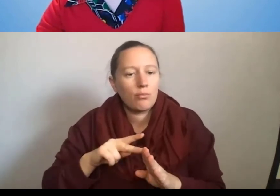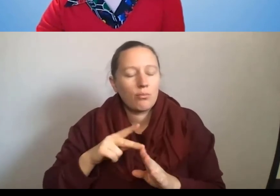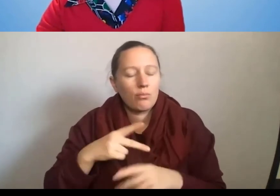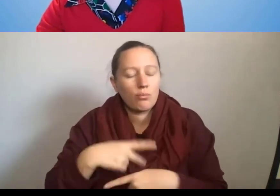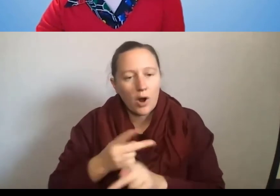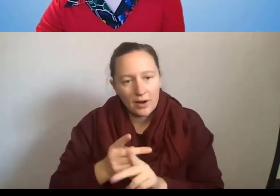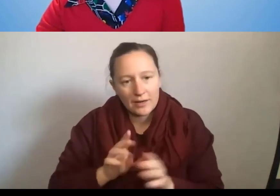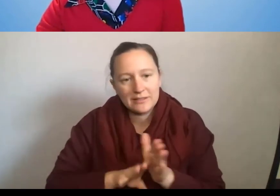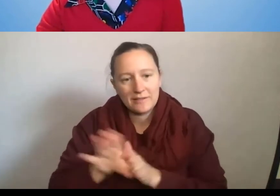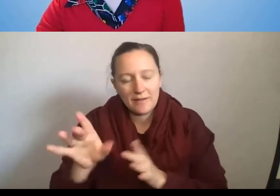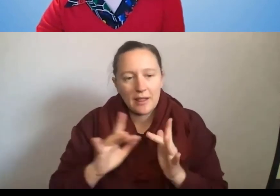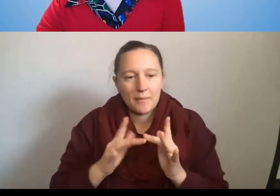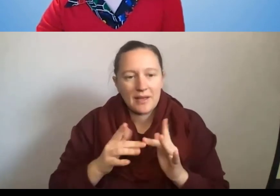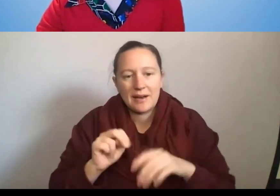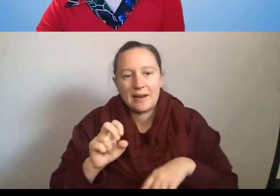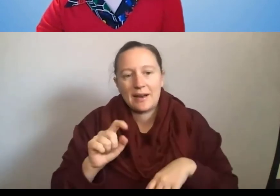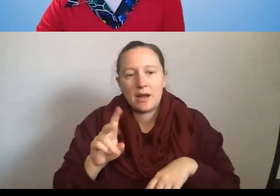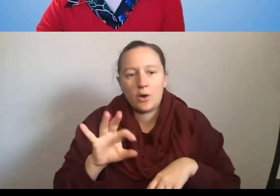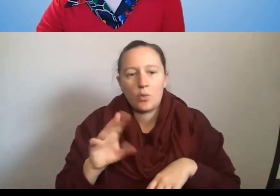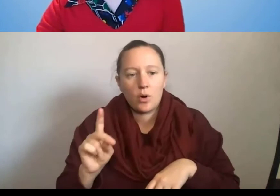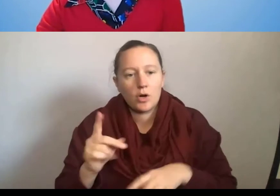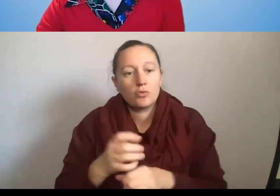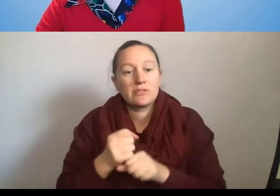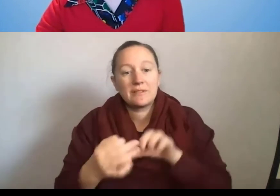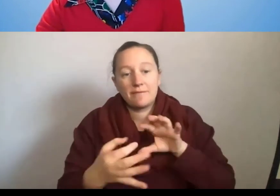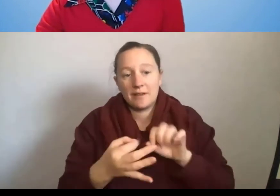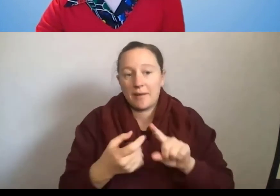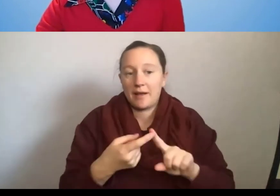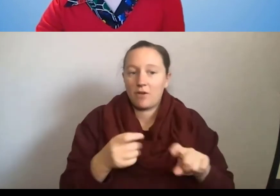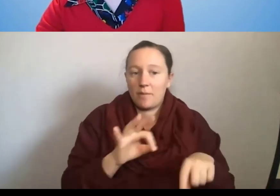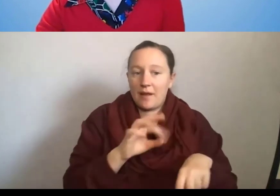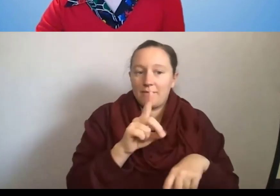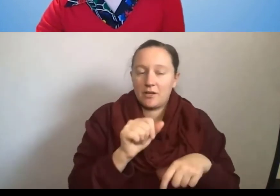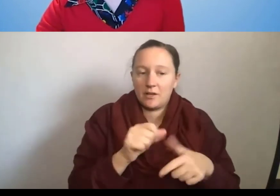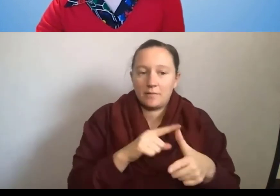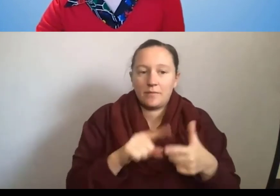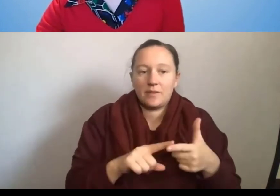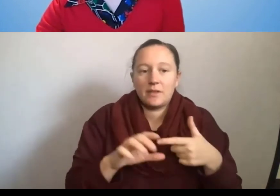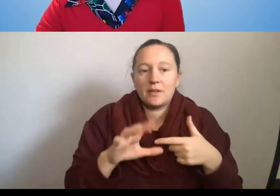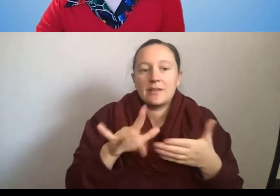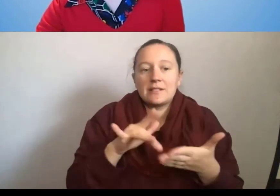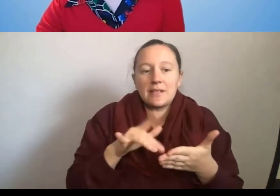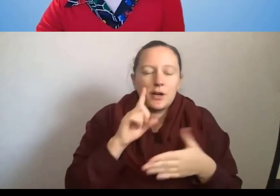gets feedback from FDA, from the Center for Medicare and Medicaid Services